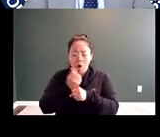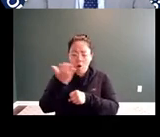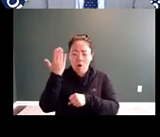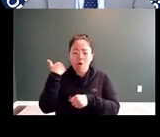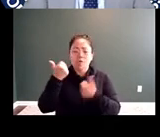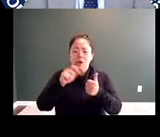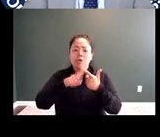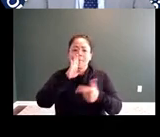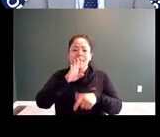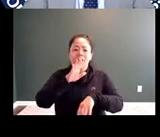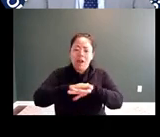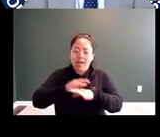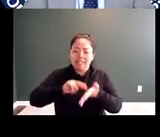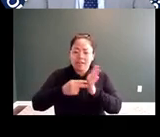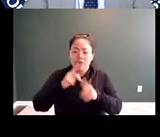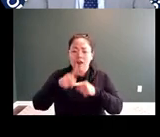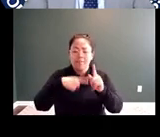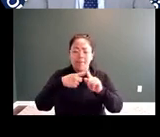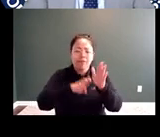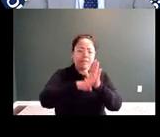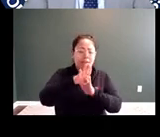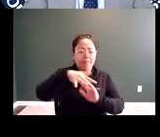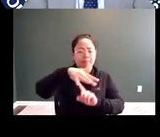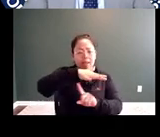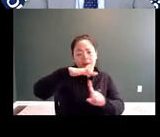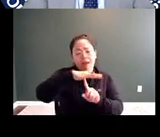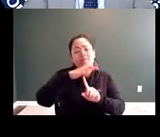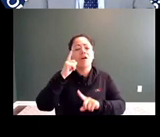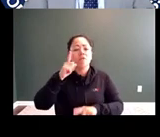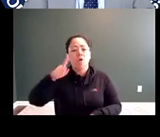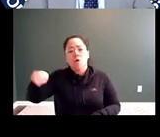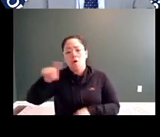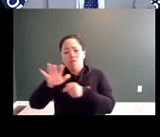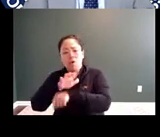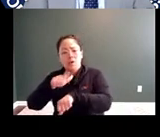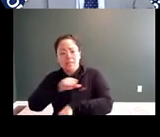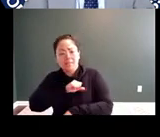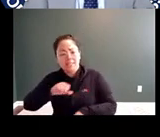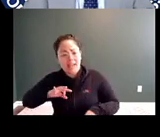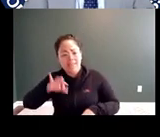and intentional about creating that environment for our full-time staff that is so incredibly diverse as you can see.